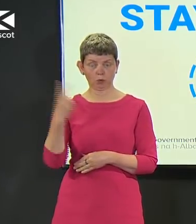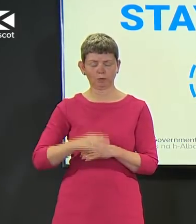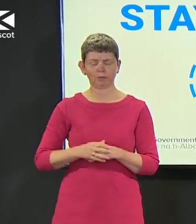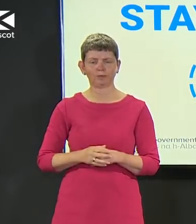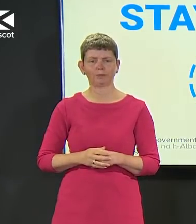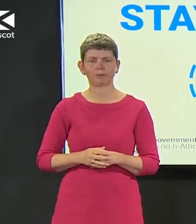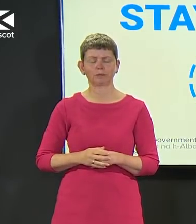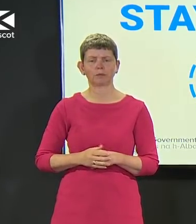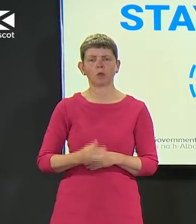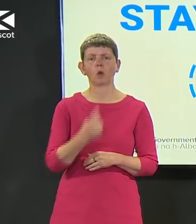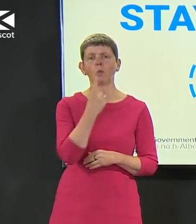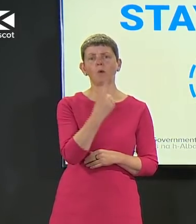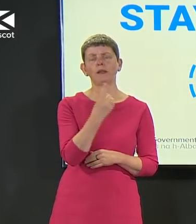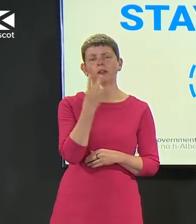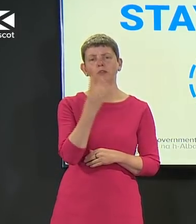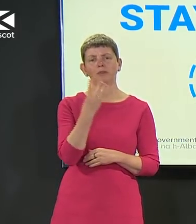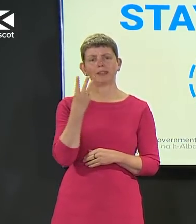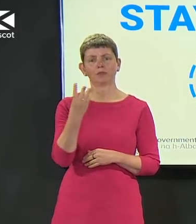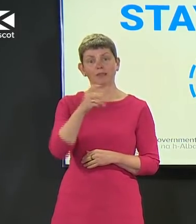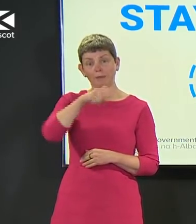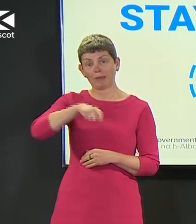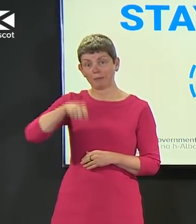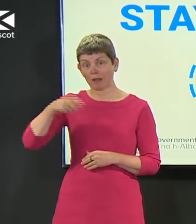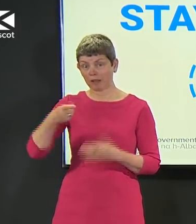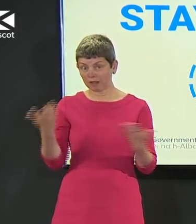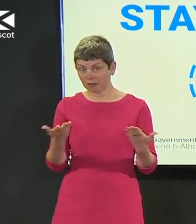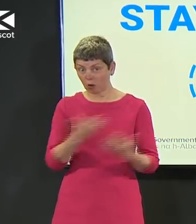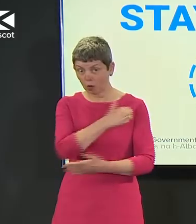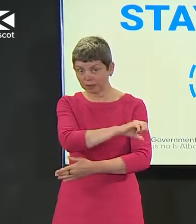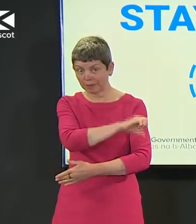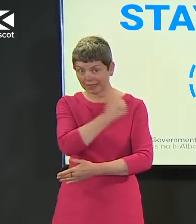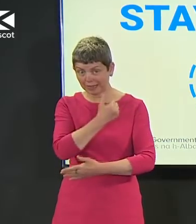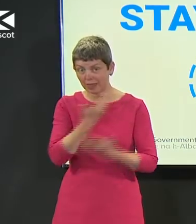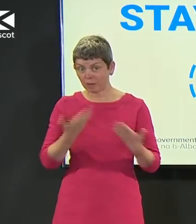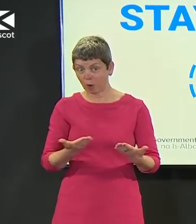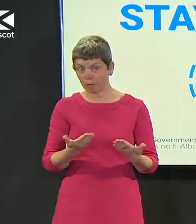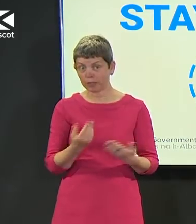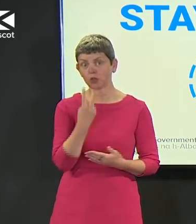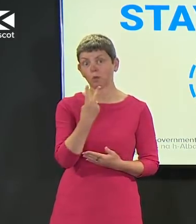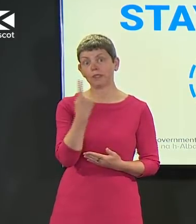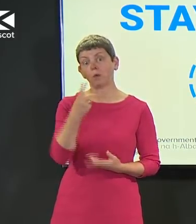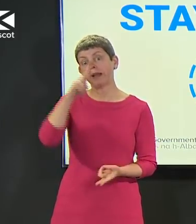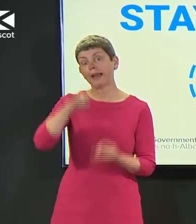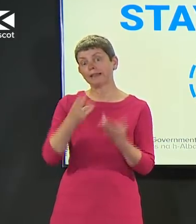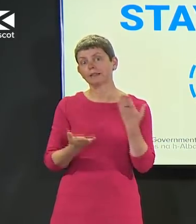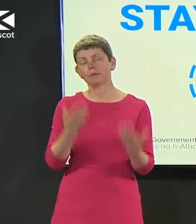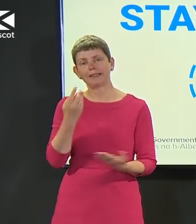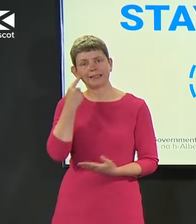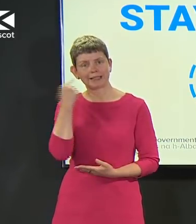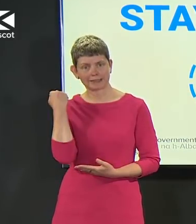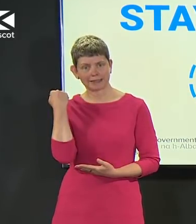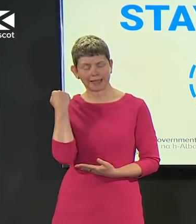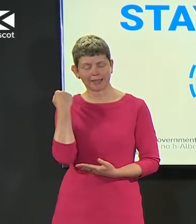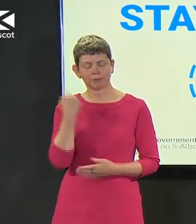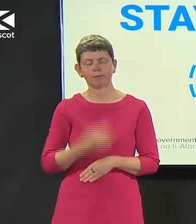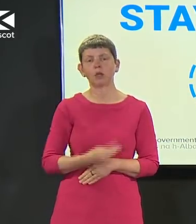133 people are currently in hospital that's 21 fewer than yesterday and 20 people are receiving